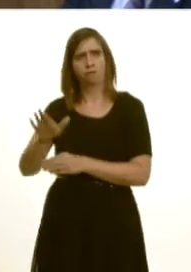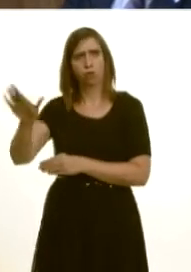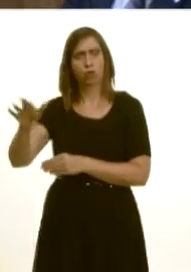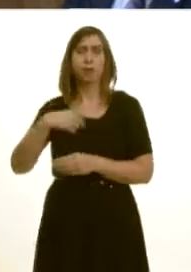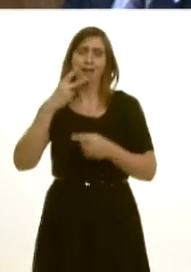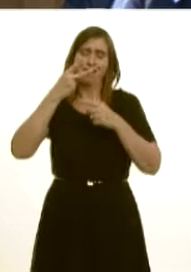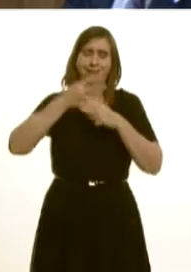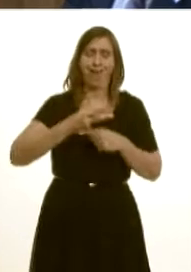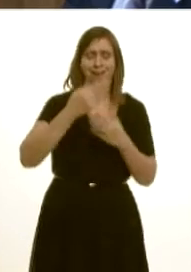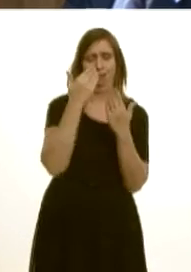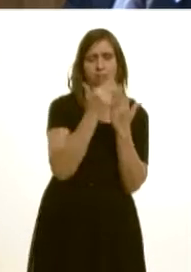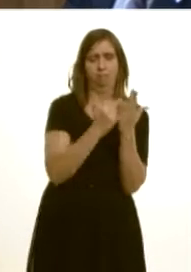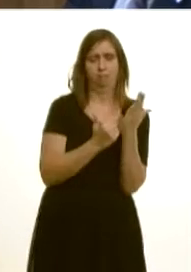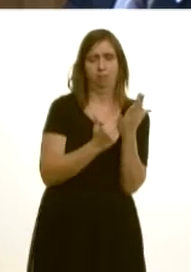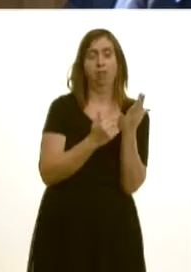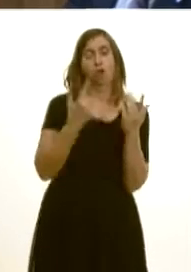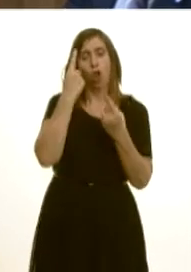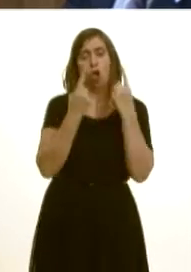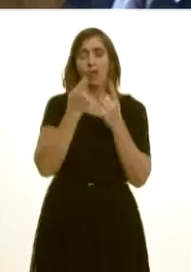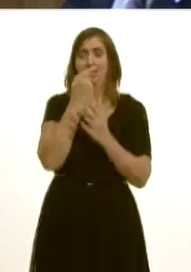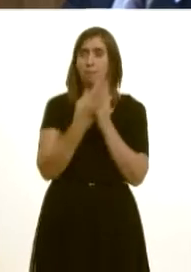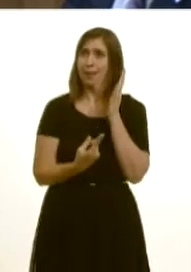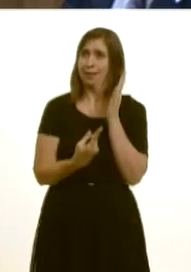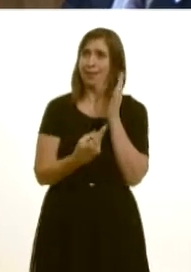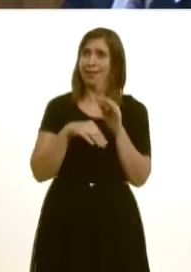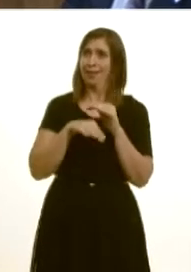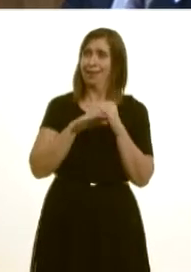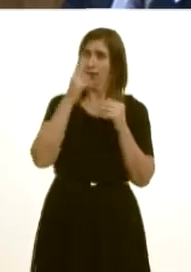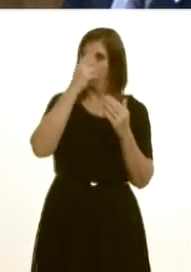a learning disability in a general hospital setting was launched in January this year.